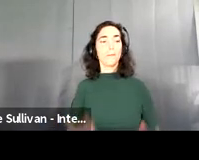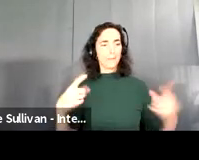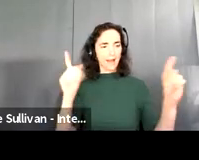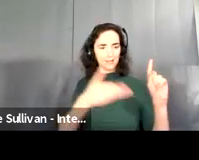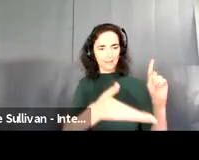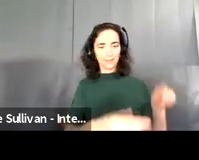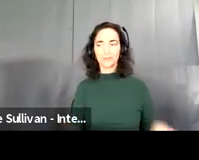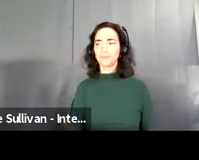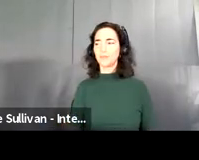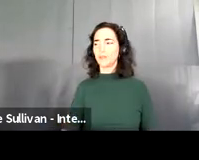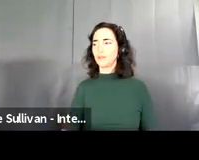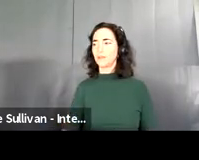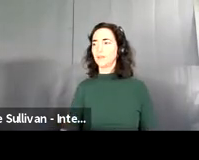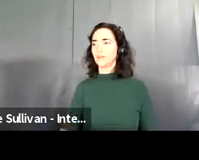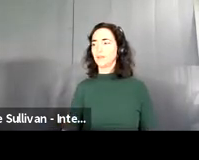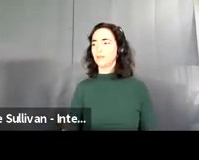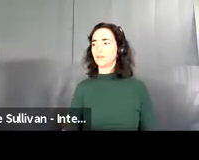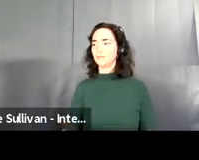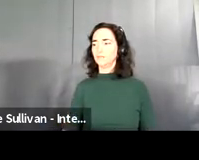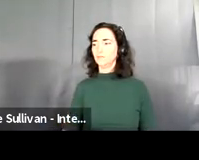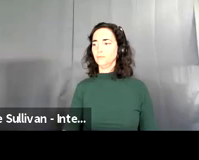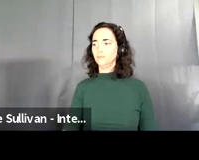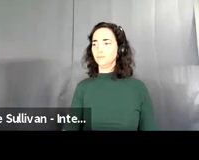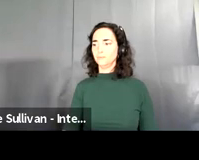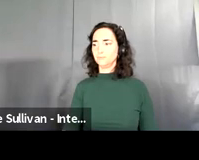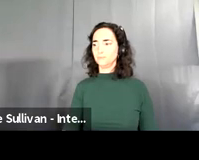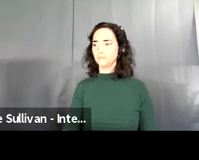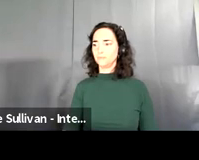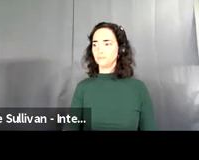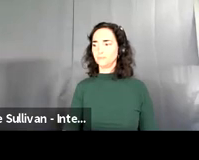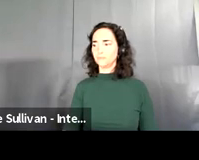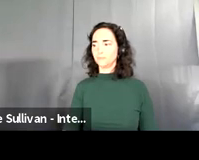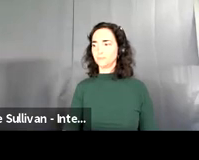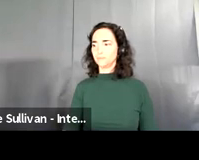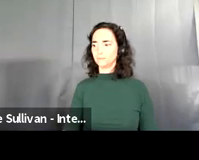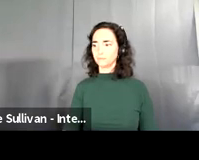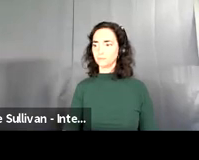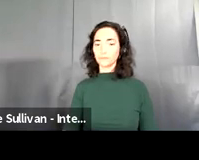There we go.